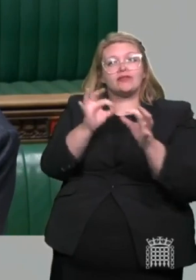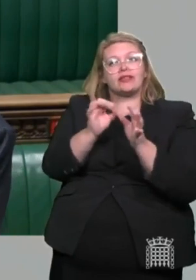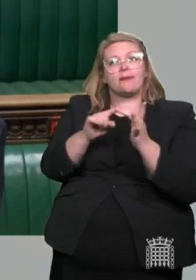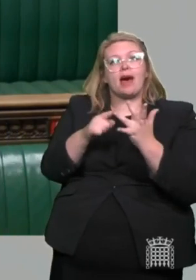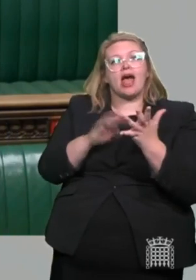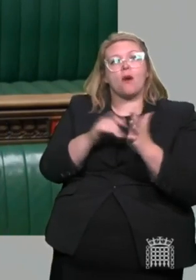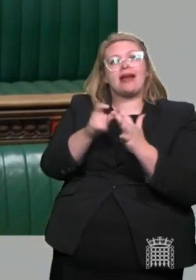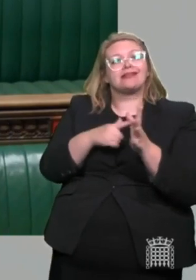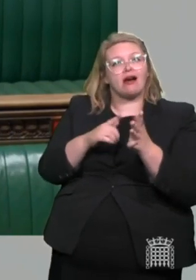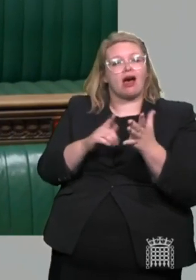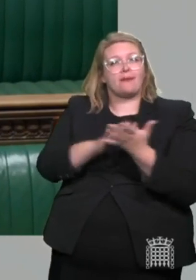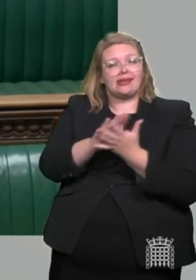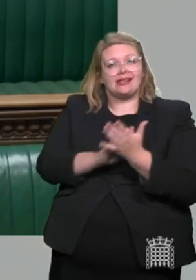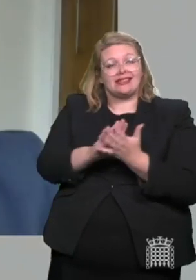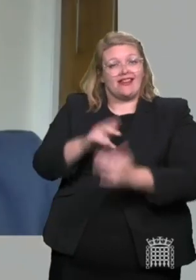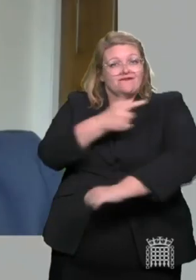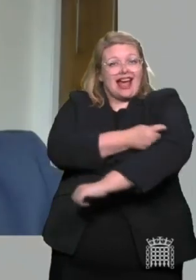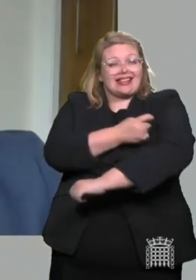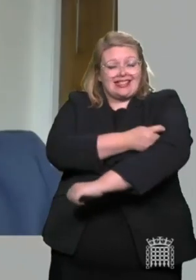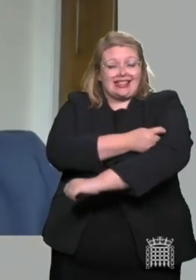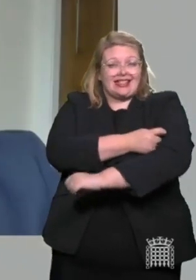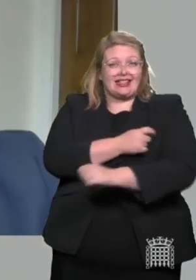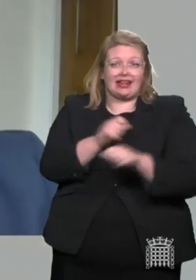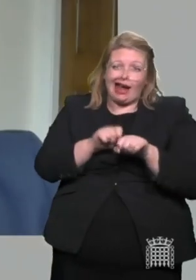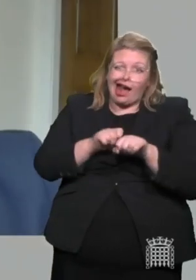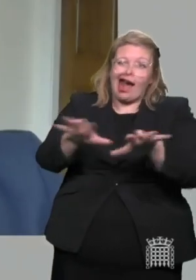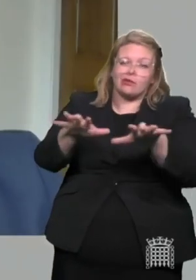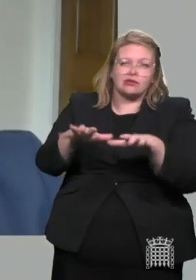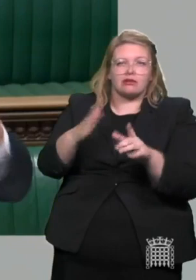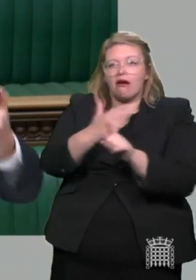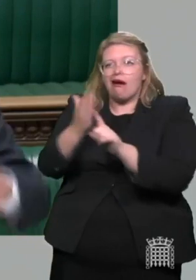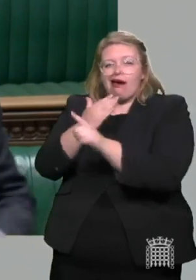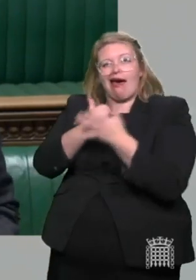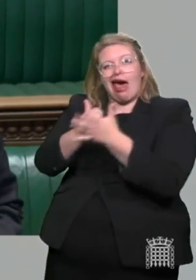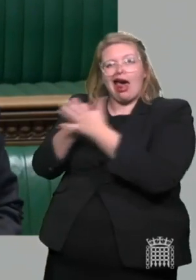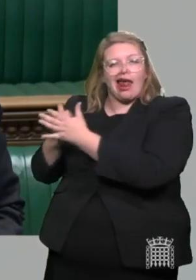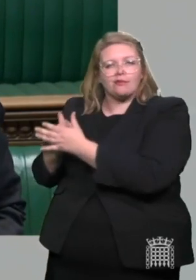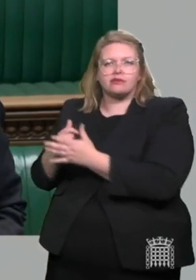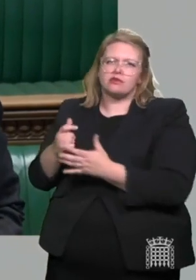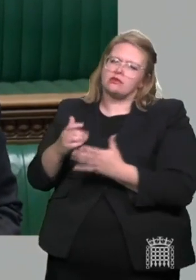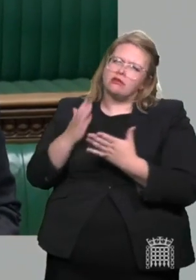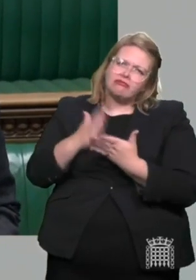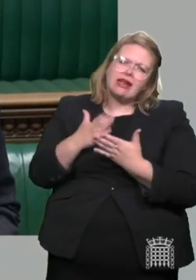the Oxford-AstraZeneca vaccine that has made such a difference. I want to say a massive thank you,